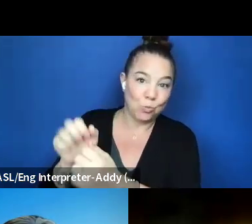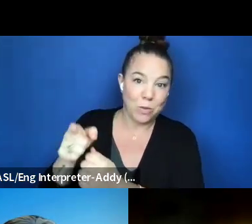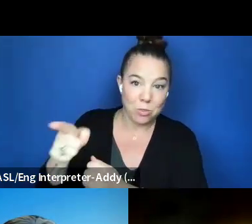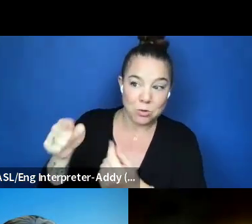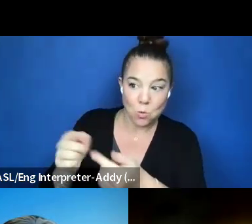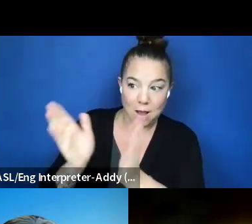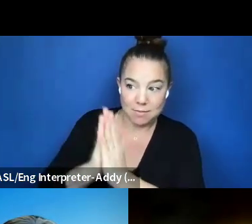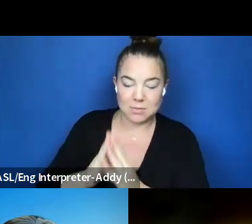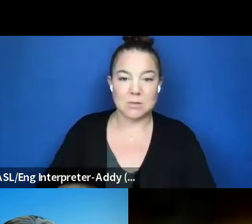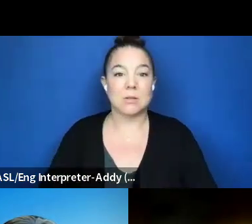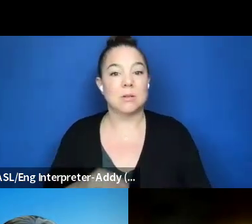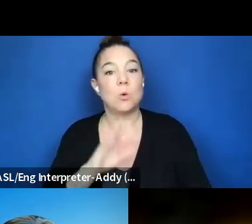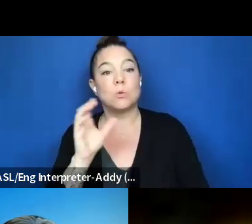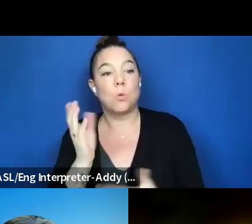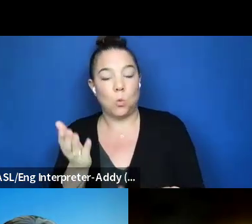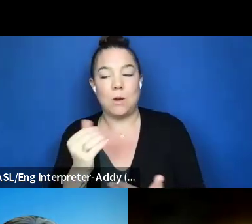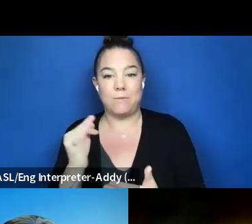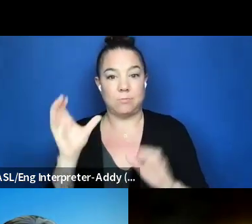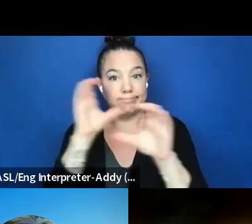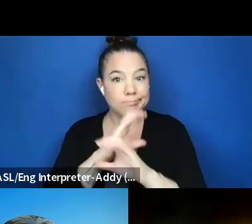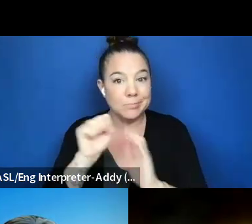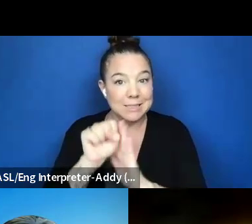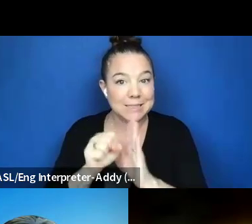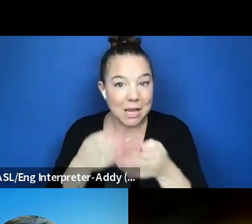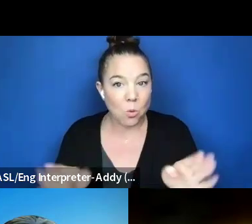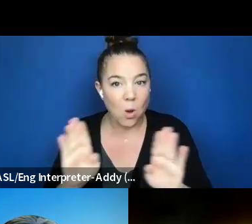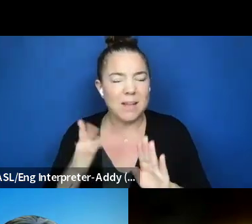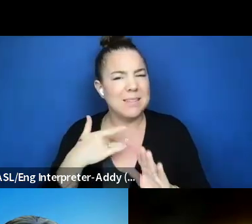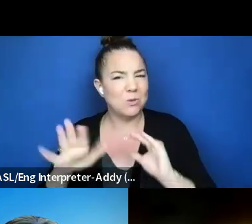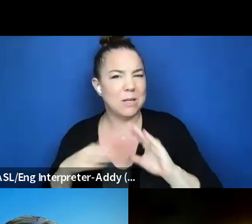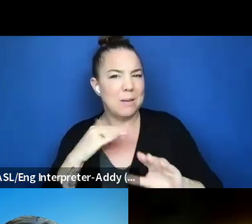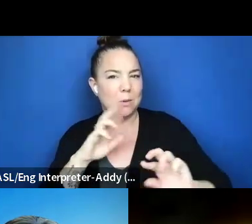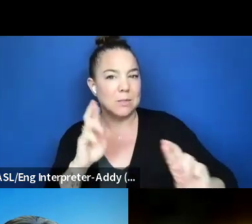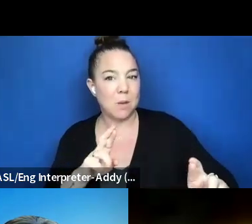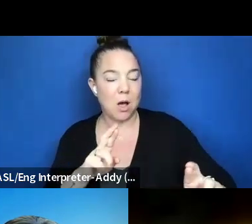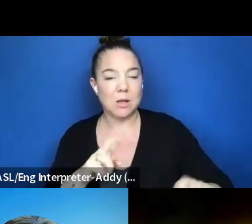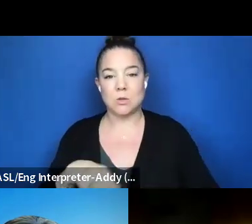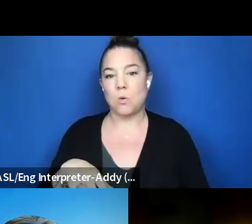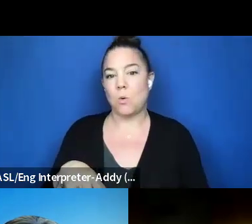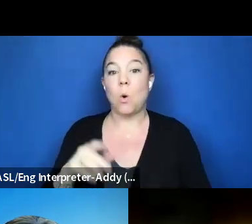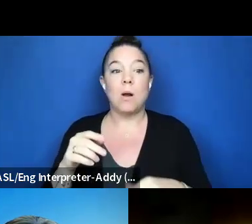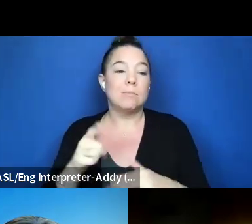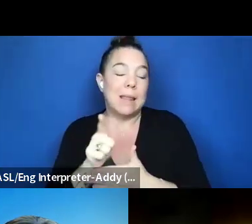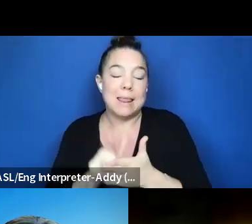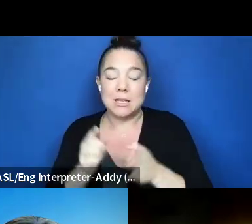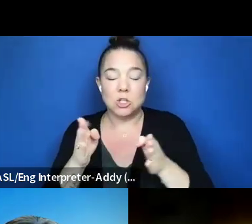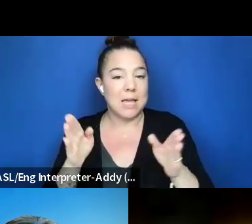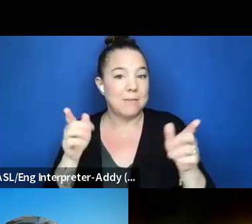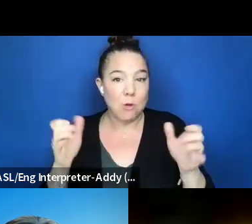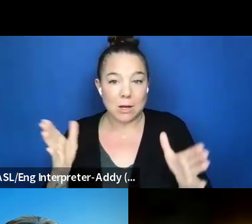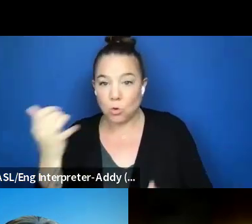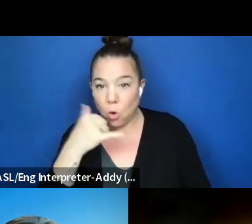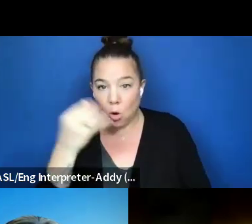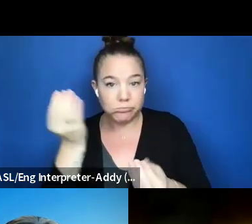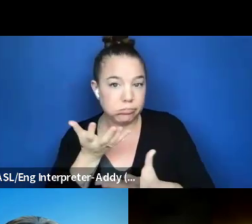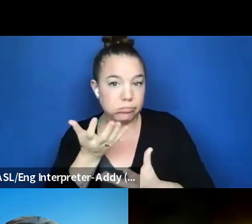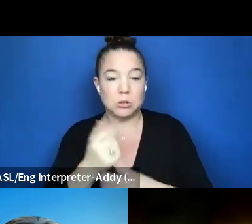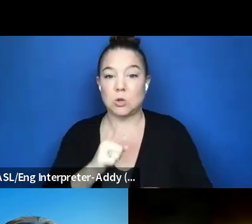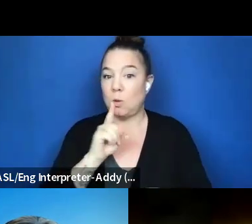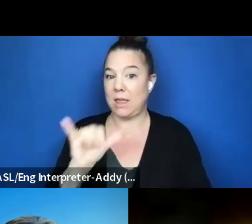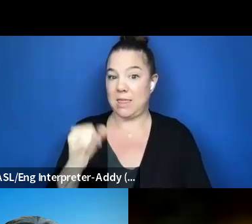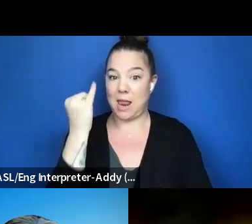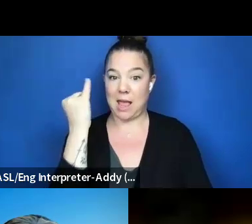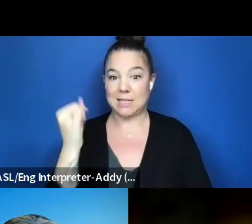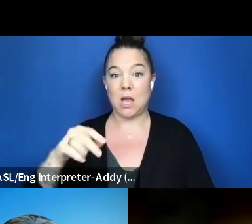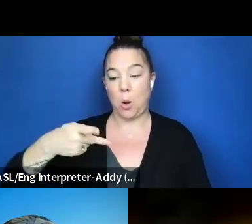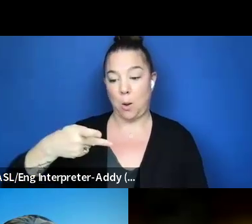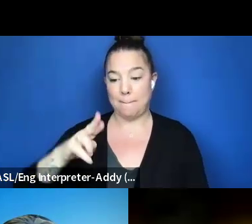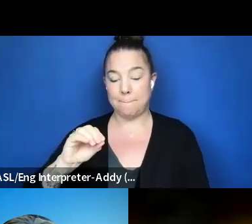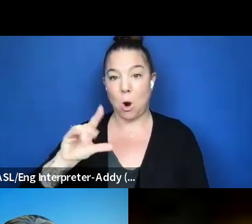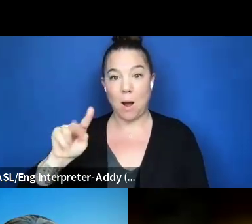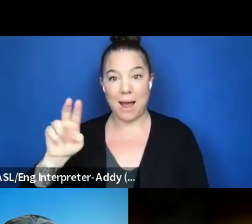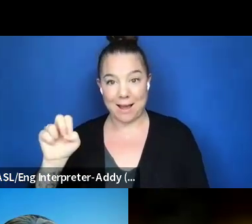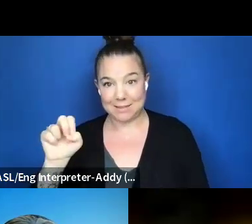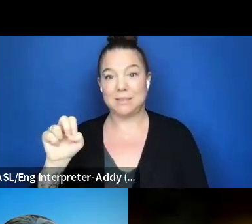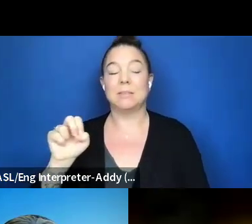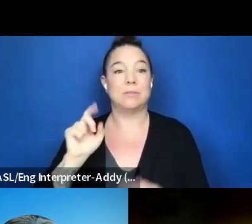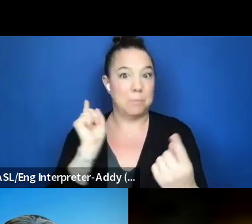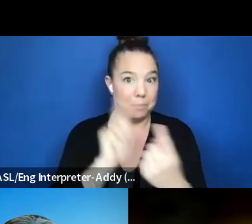Lauren Baker: statewide, they usually get a response, an email response, or a call from their legislative director. So I really like the idea of being proactive. So they know who you are. And then, when you do have a bill that you are looking for support.